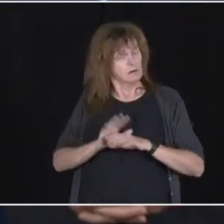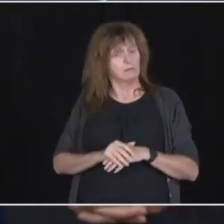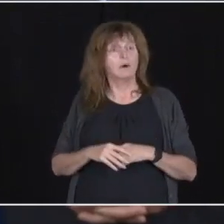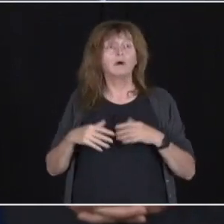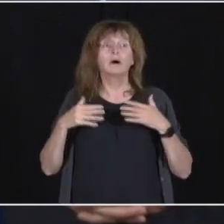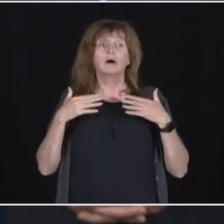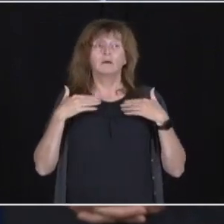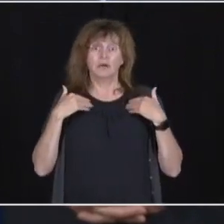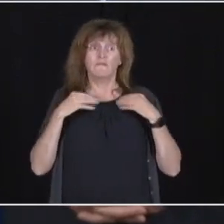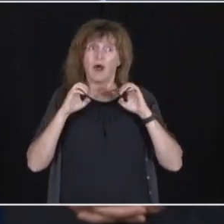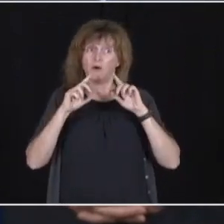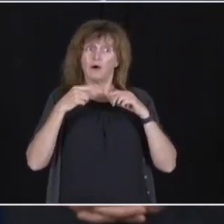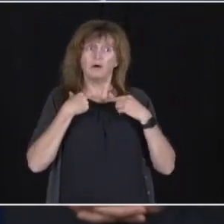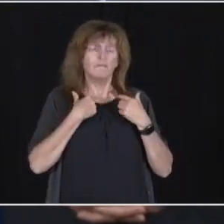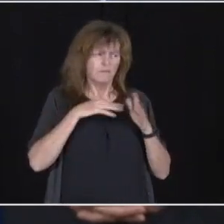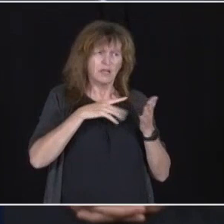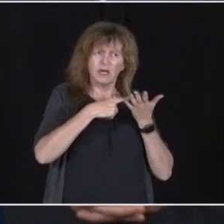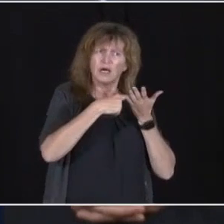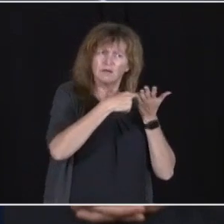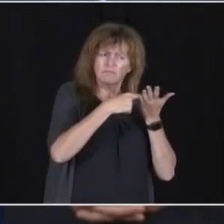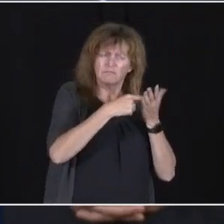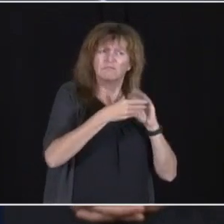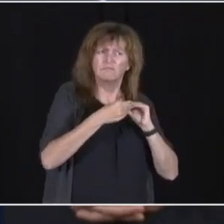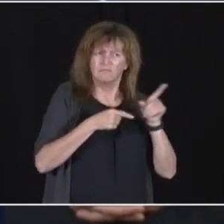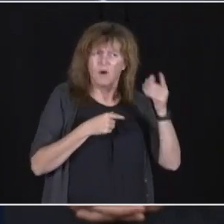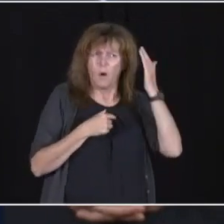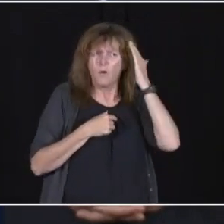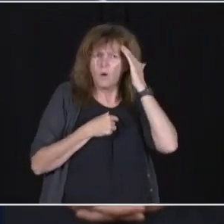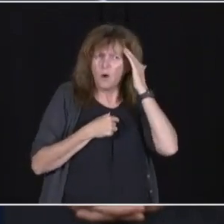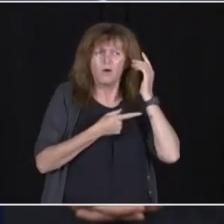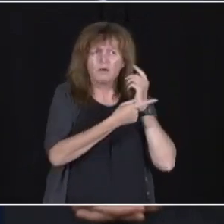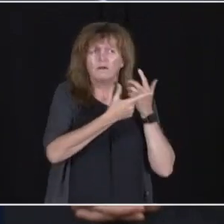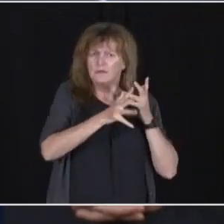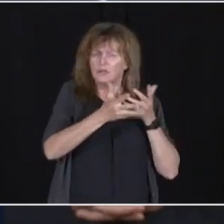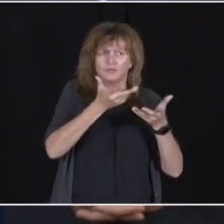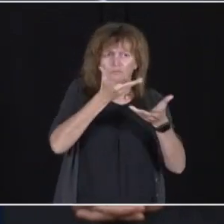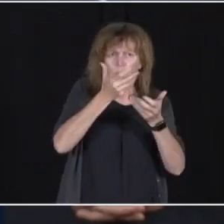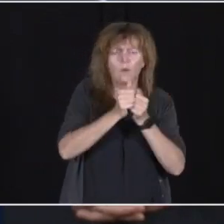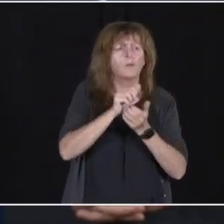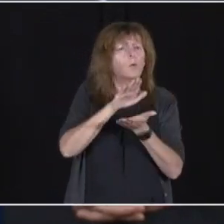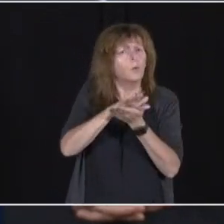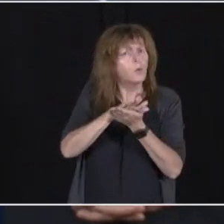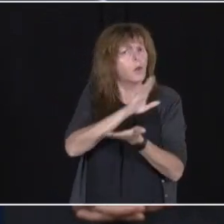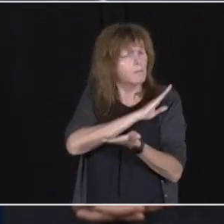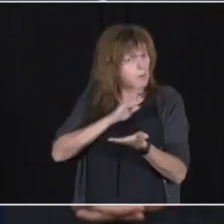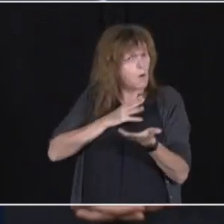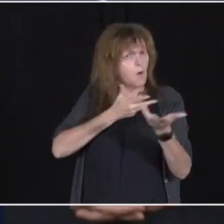I mention this to the minister. He understands that people want five days a week and he is working with the boards.